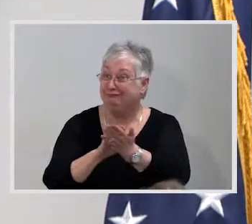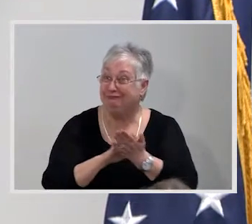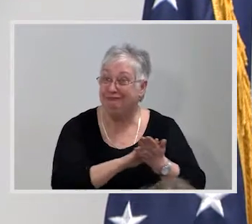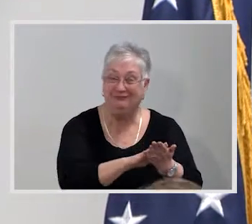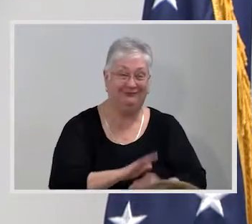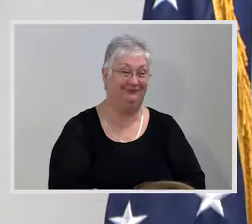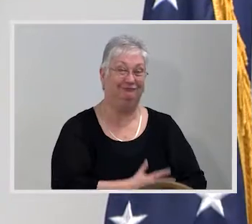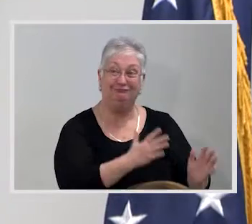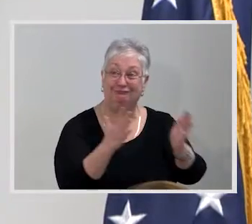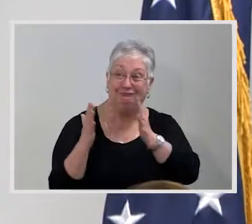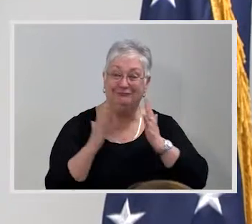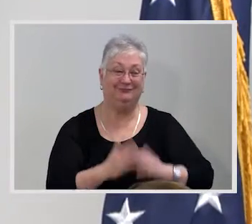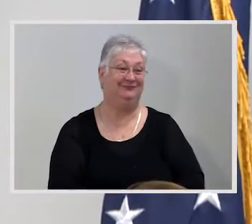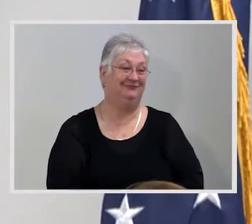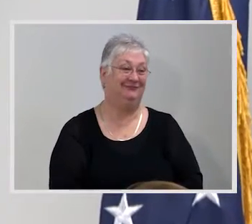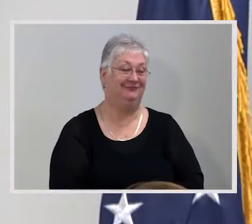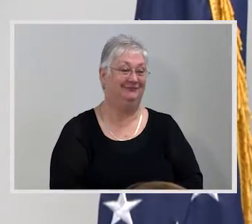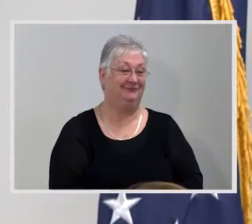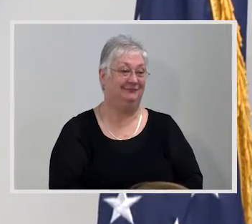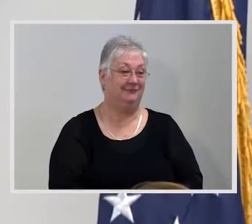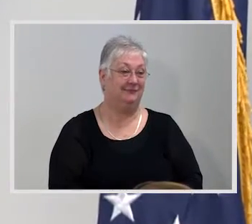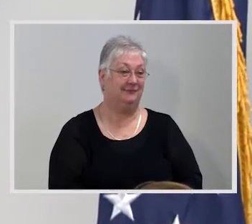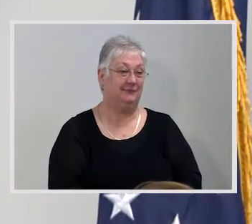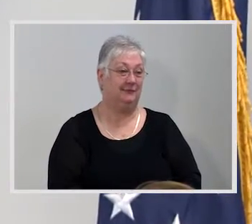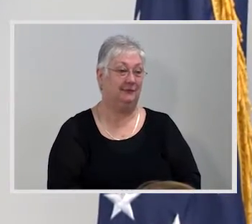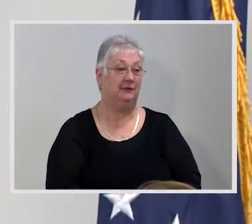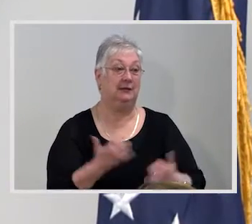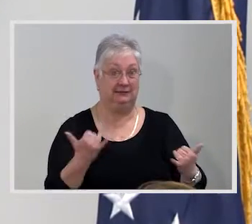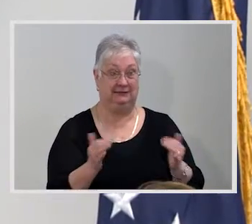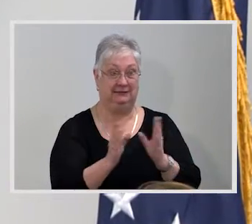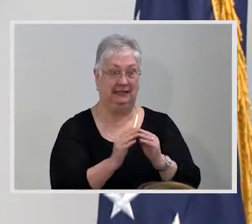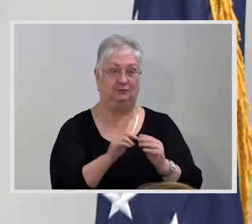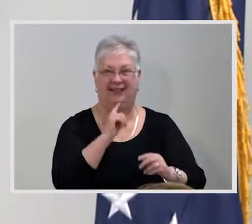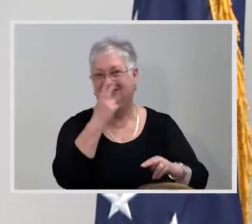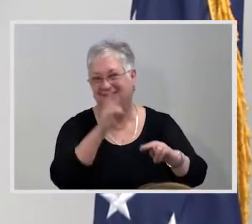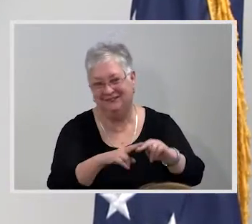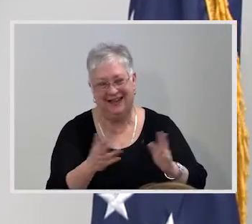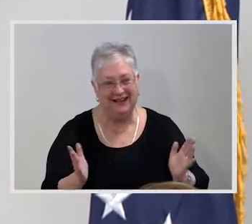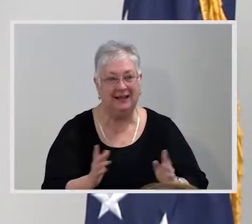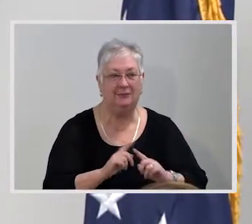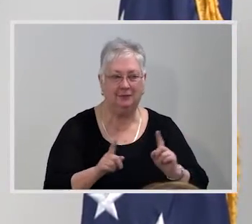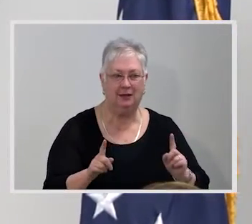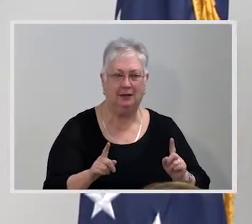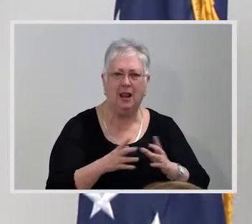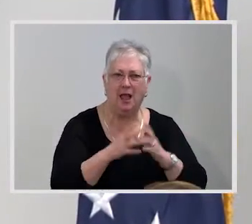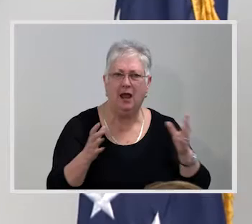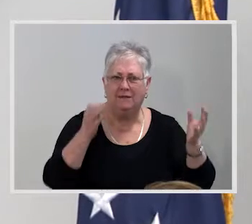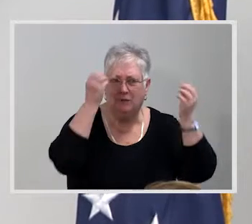THESE SESSIONS ARE A LOT OF FUN. THERE ARE VERY INFORMATIVE. I THINK YOU ARE GOING TO LEARN A LOT AND I ALWAYS LEARN A LOT